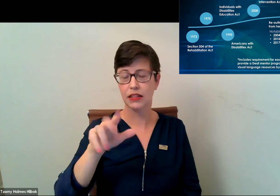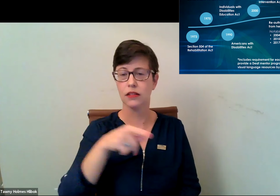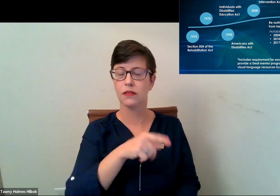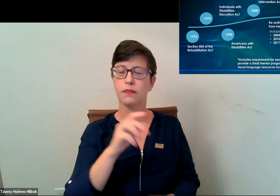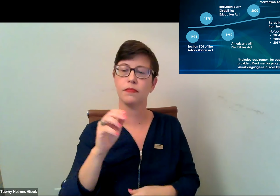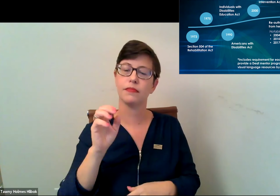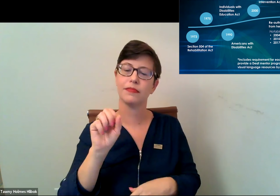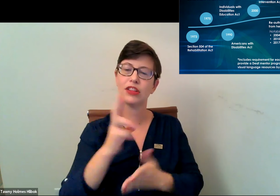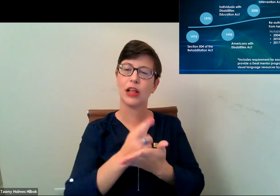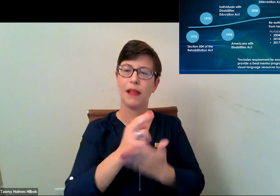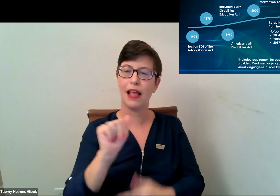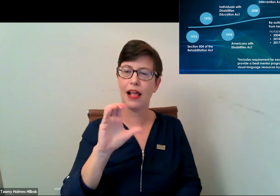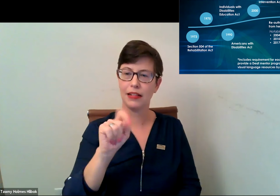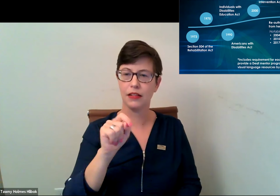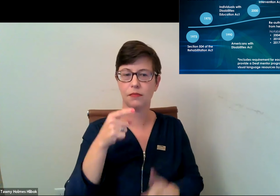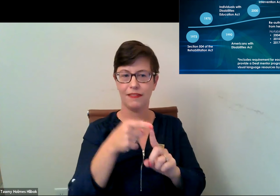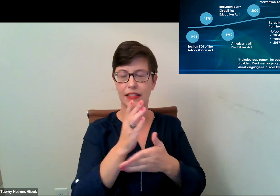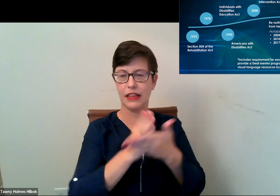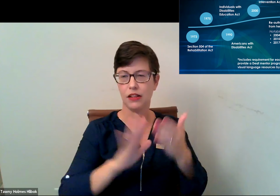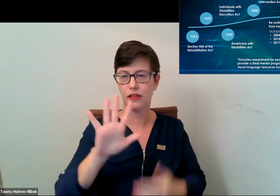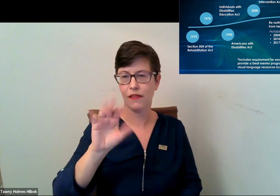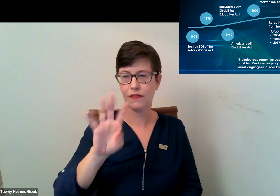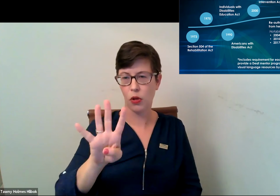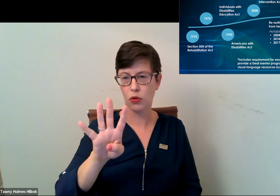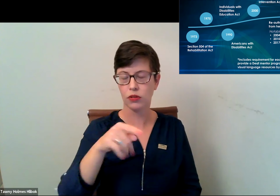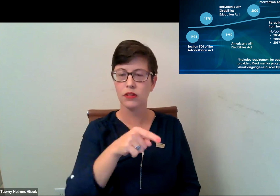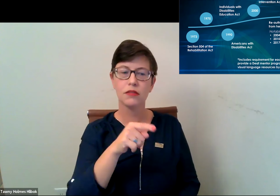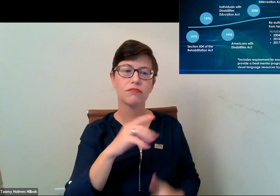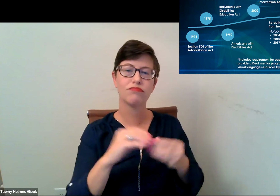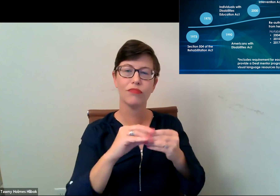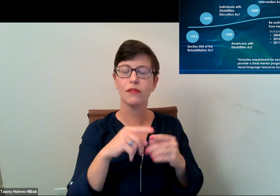In 1973. We have the rehab act section 504.